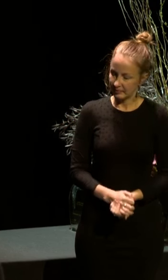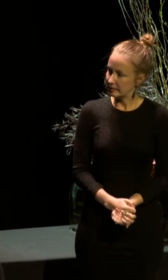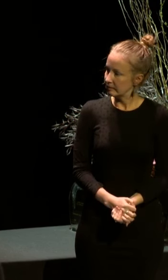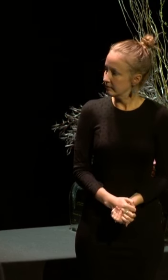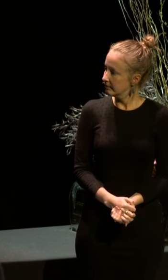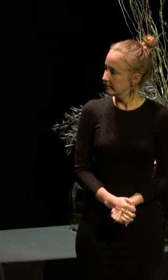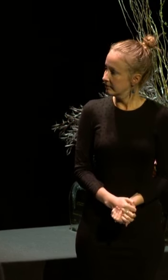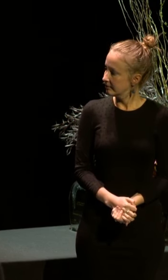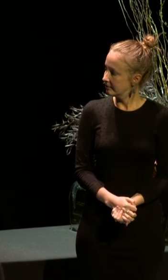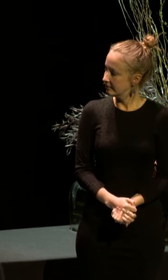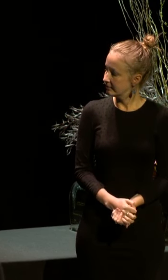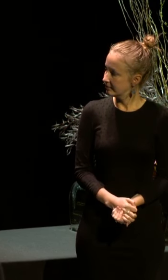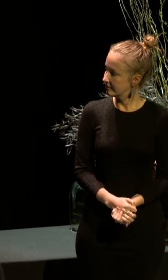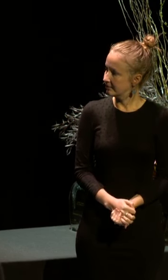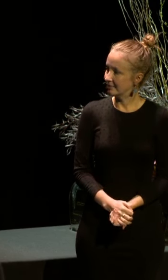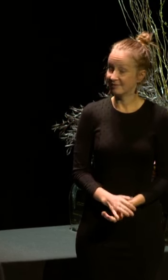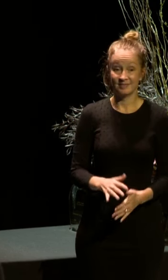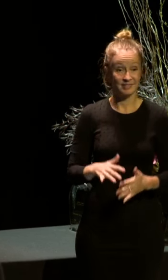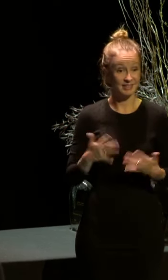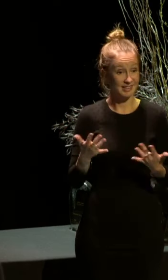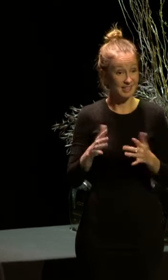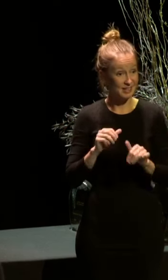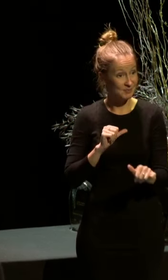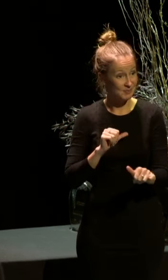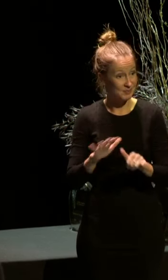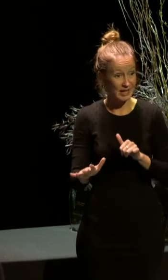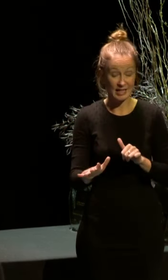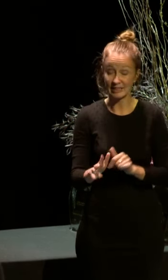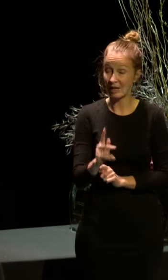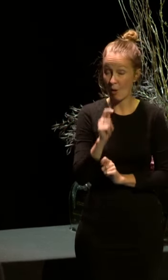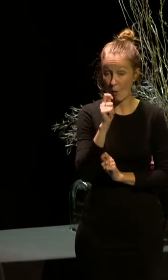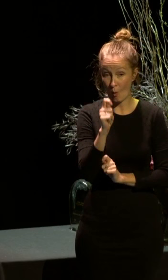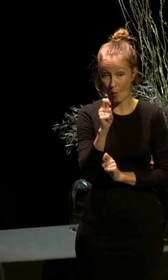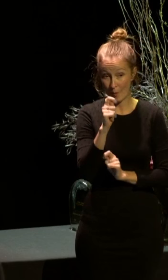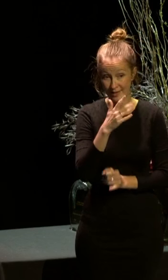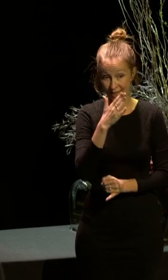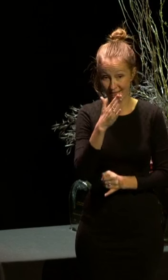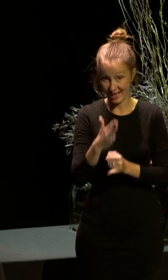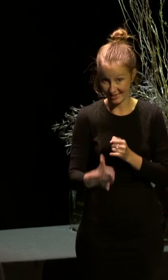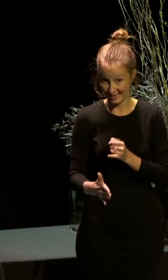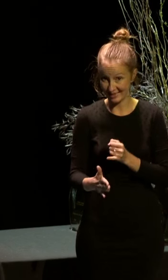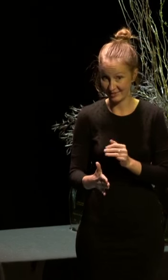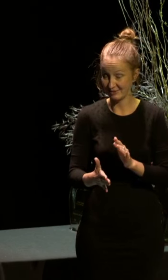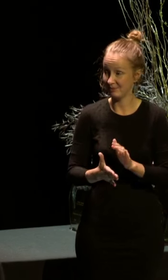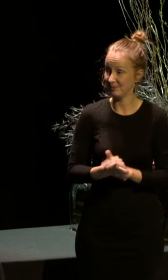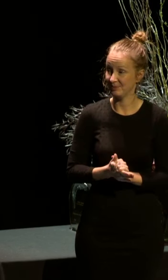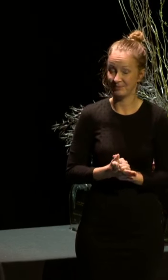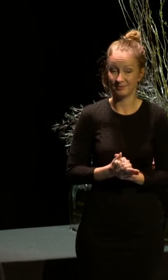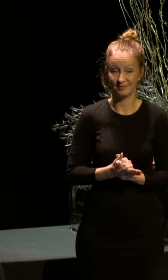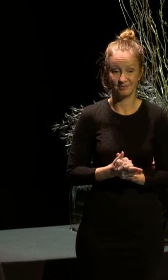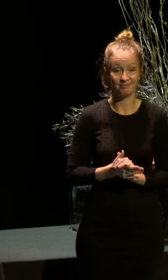That brings us almost - almost - to the end of the 2020 Australia Council Awards.